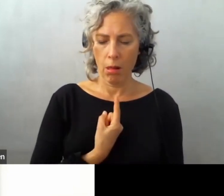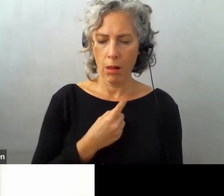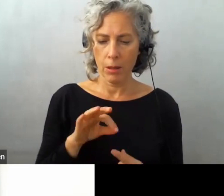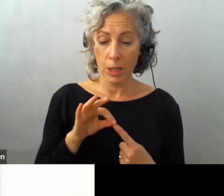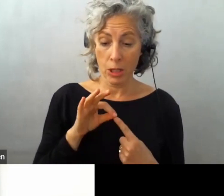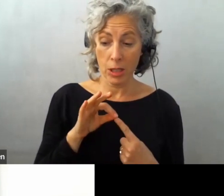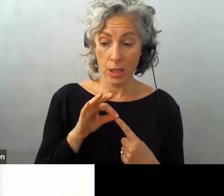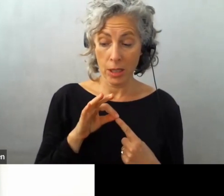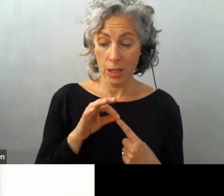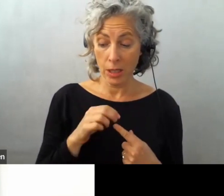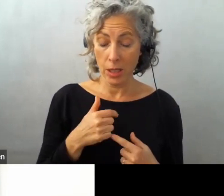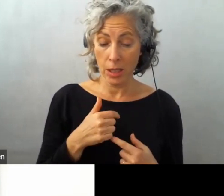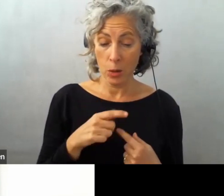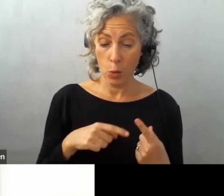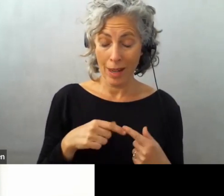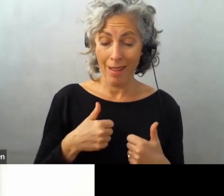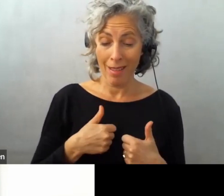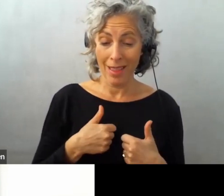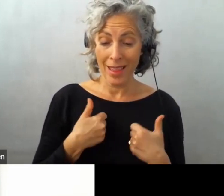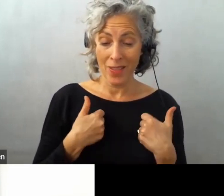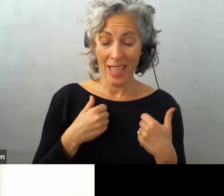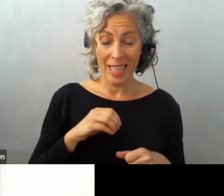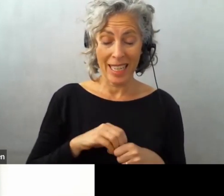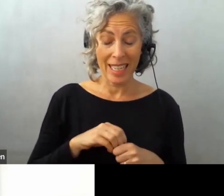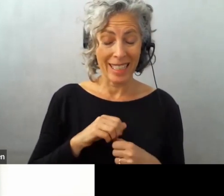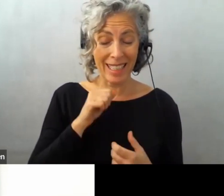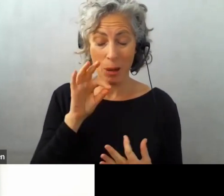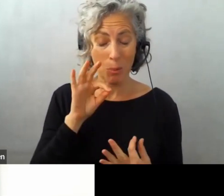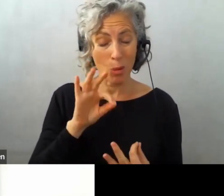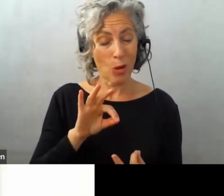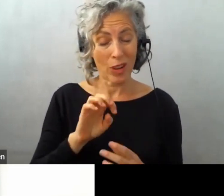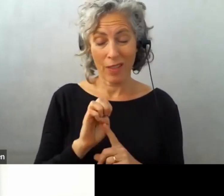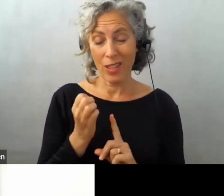living in a less than ideal environment, which was the case during the pandemic, at least